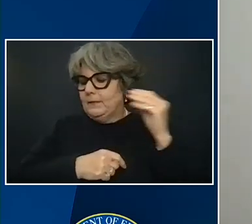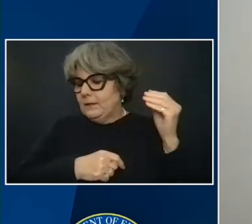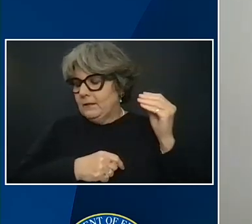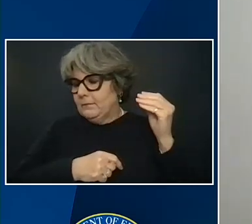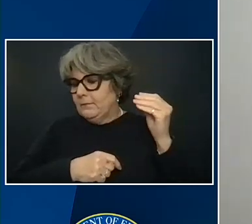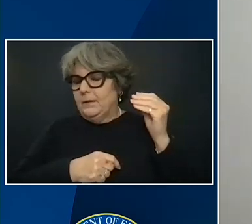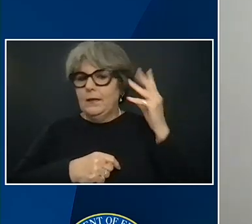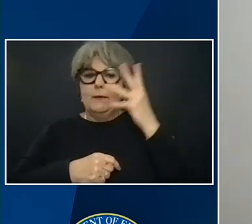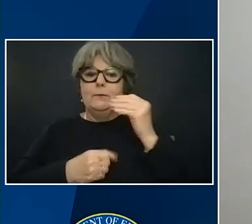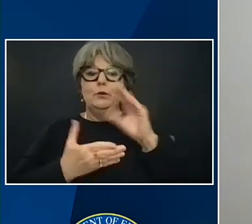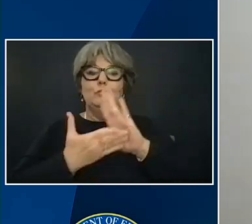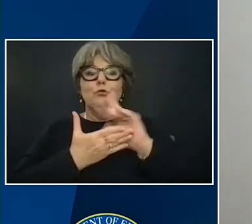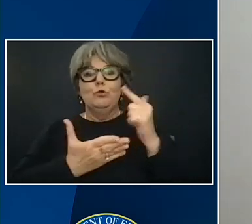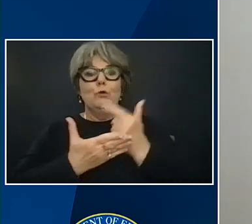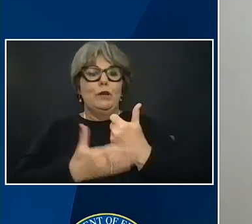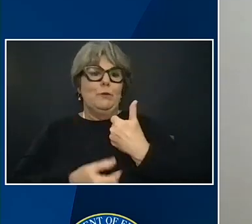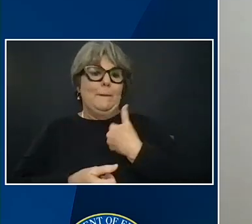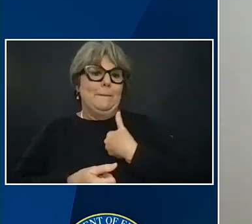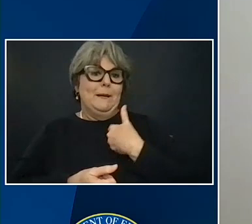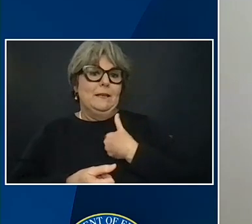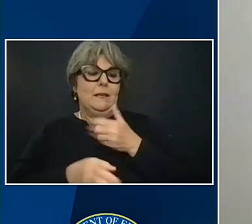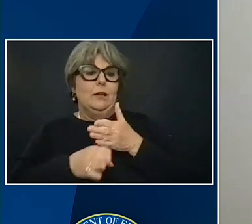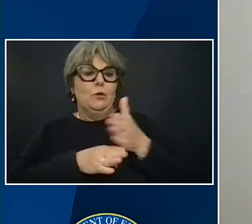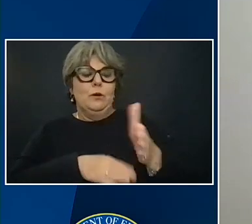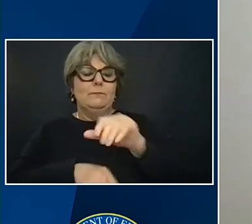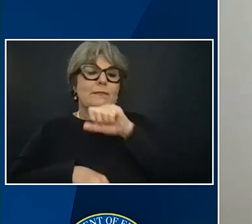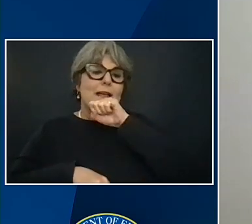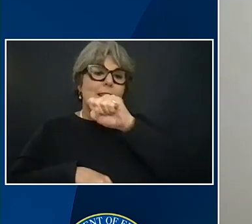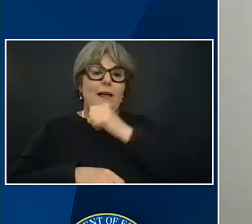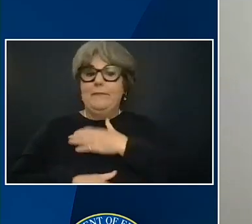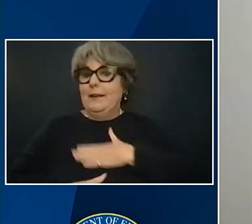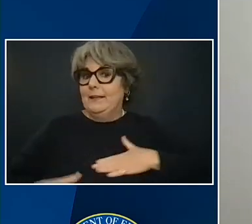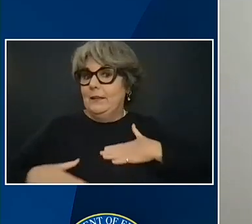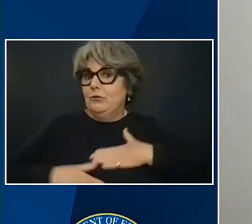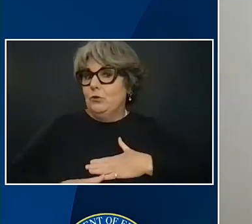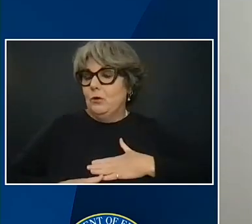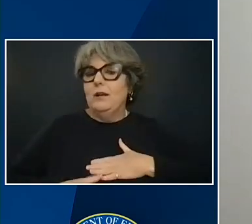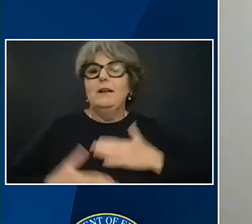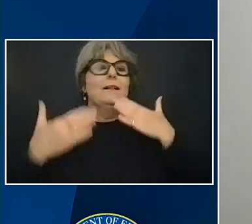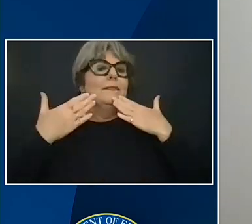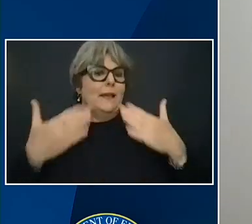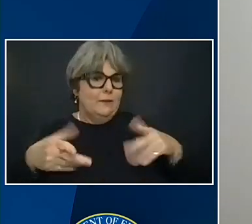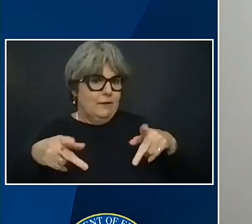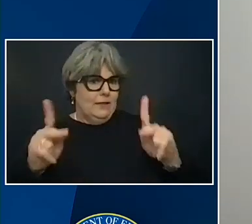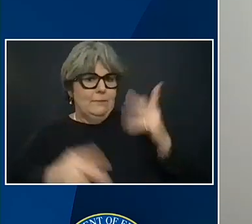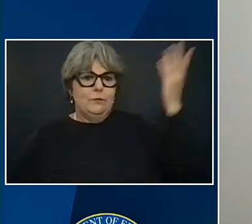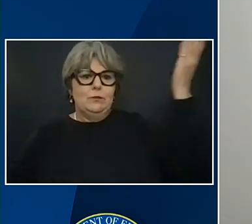graduate myself with a career that I love and enjoy, I thank you for allowing me to speak on behalf of our students, our